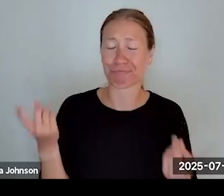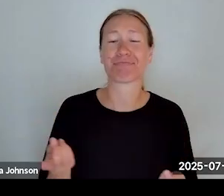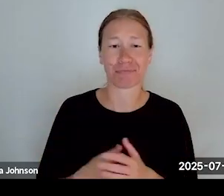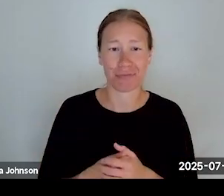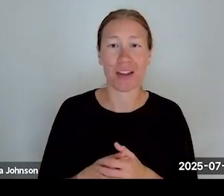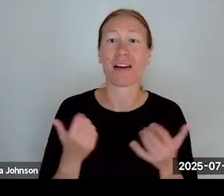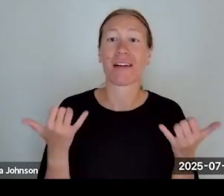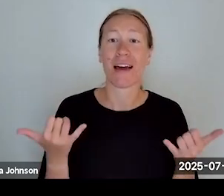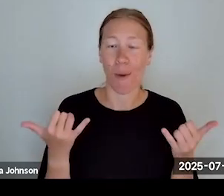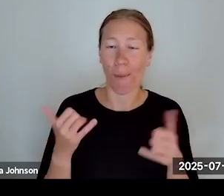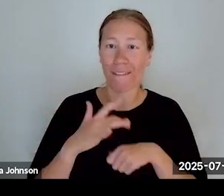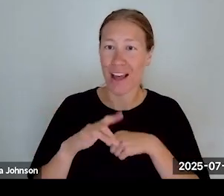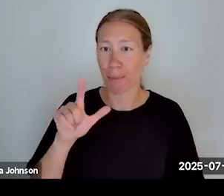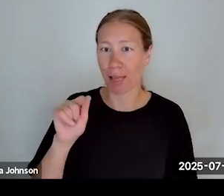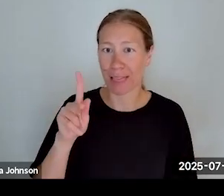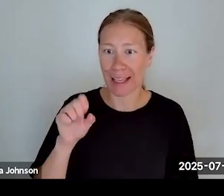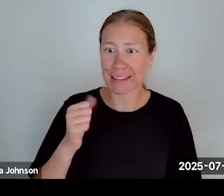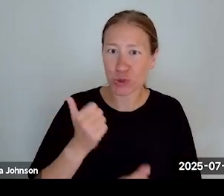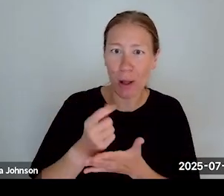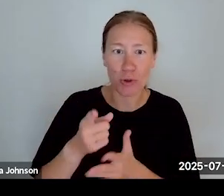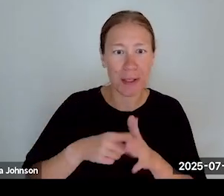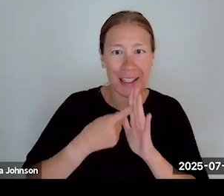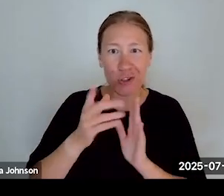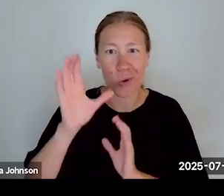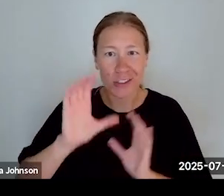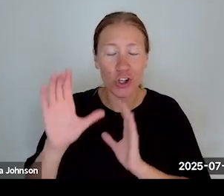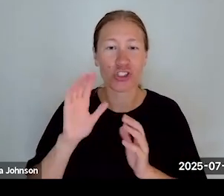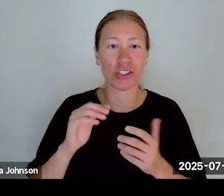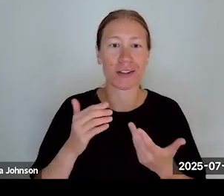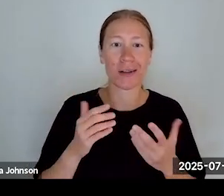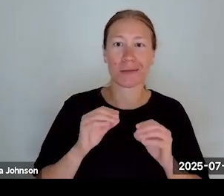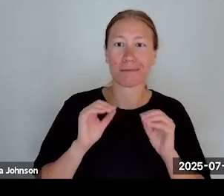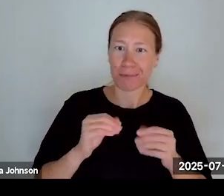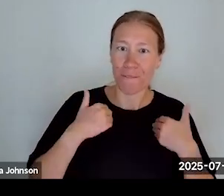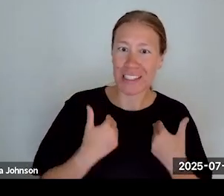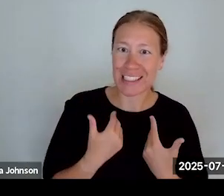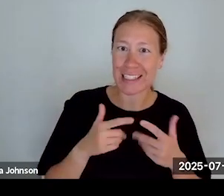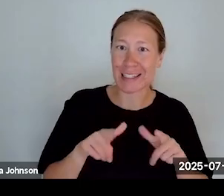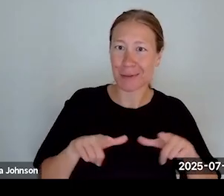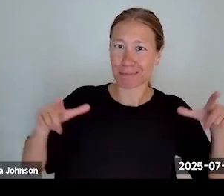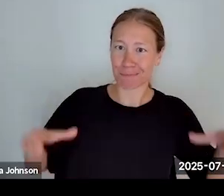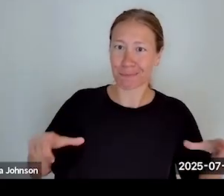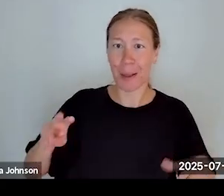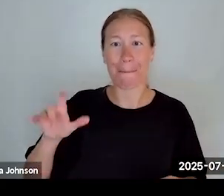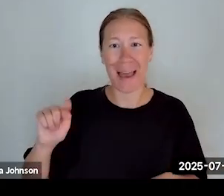to help get you started in your search. Things like anti-fatigue mats, wrist and forearm supports,